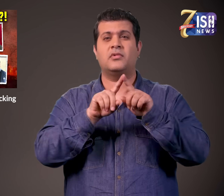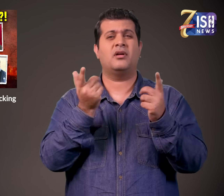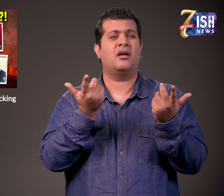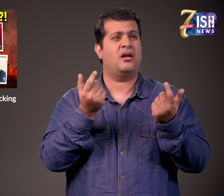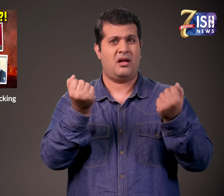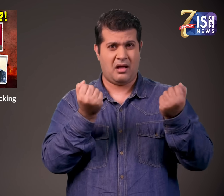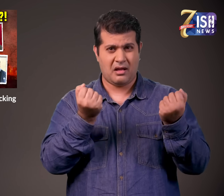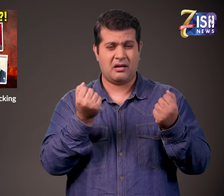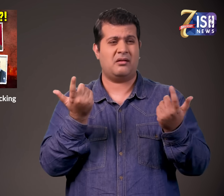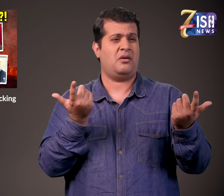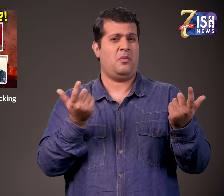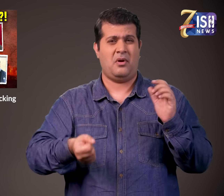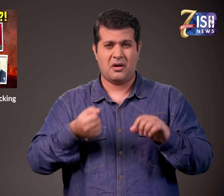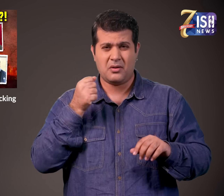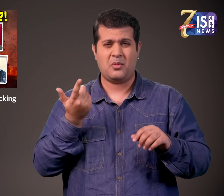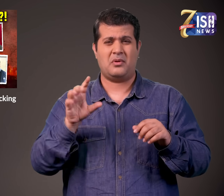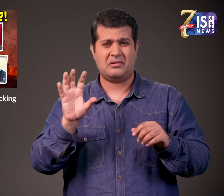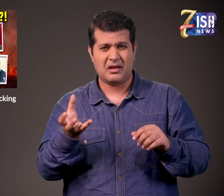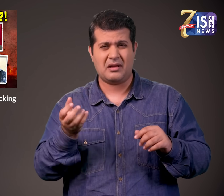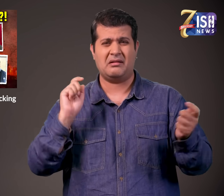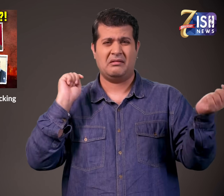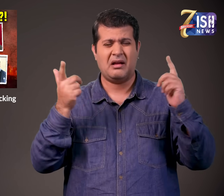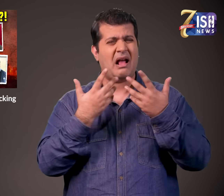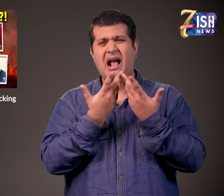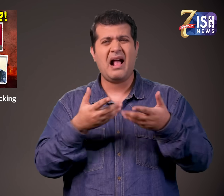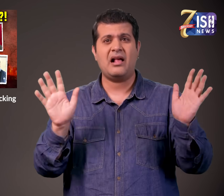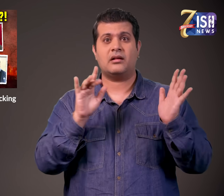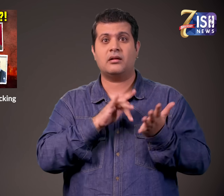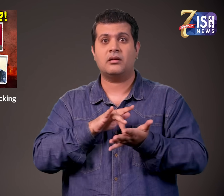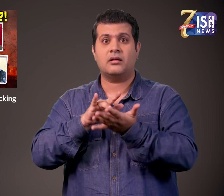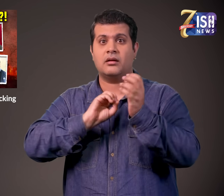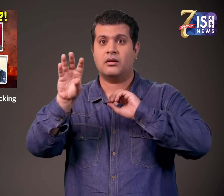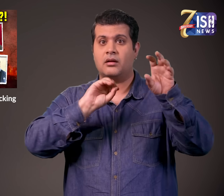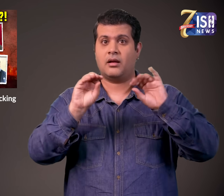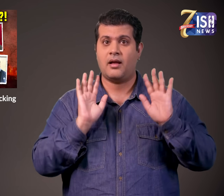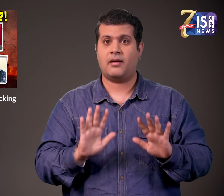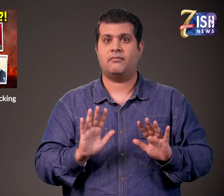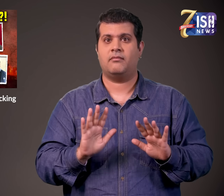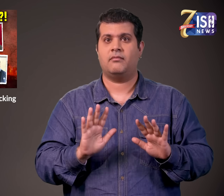through cars, autos, taxis, trucks, and other vehicles